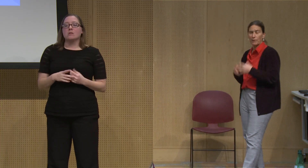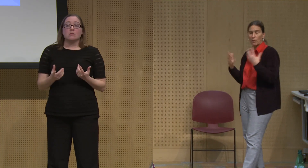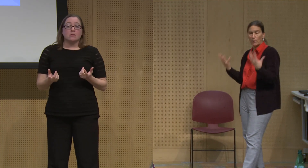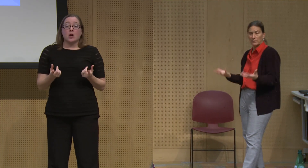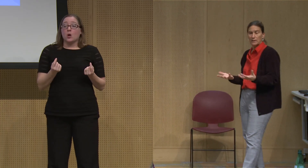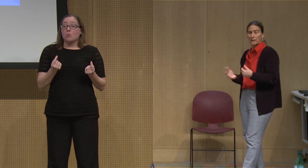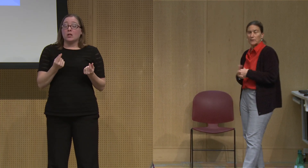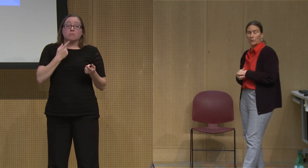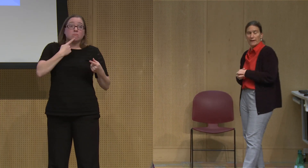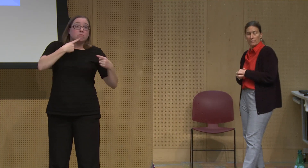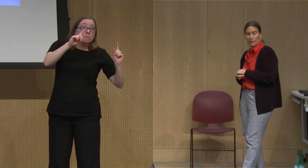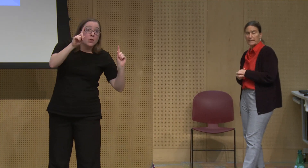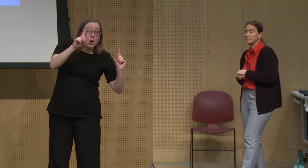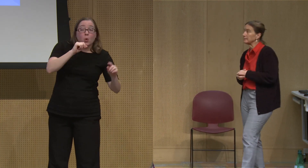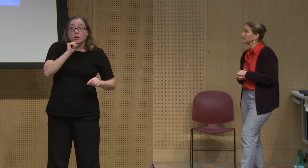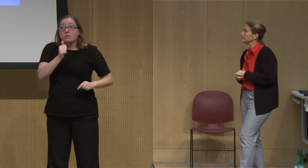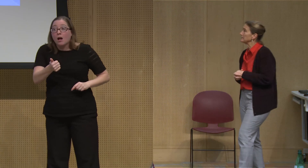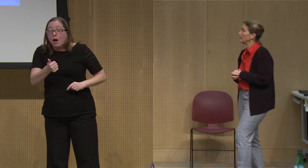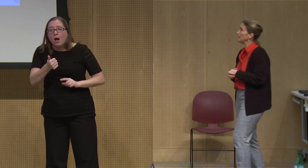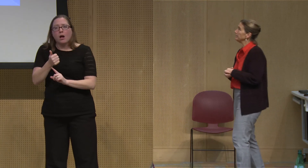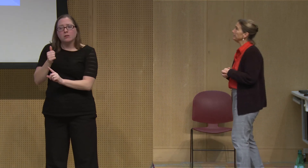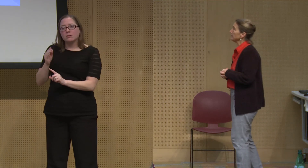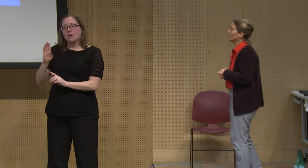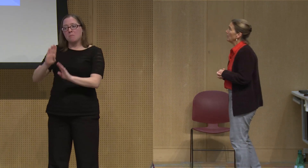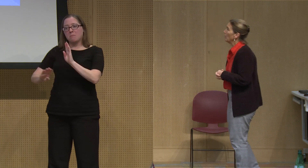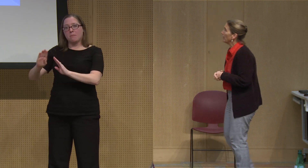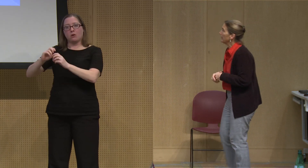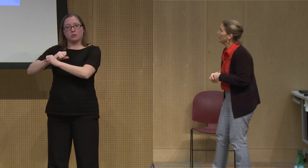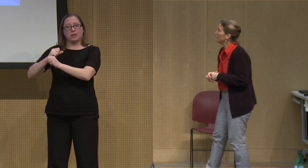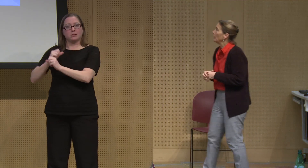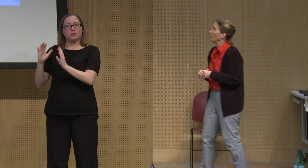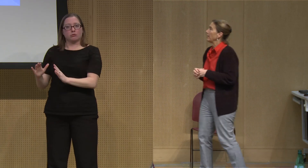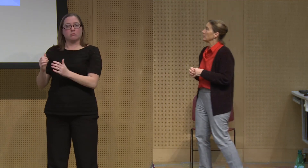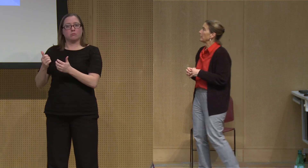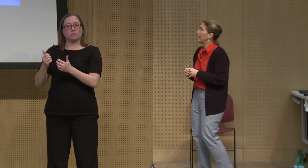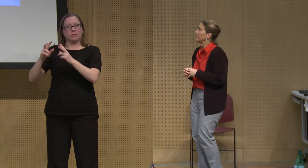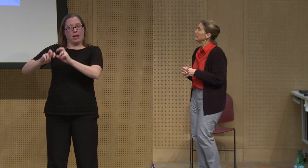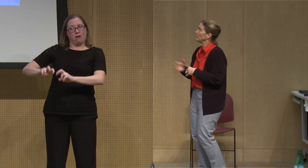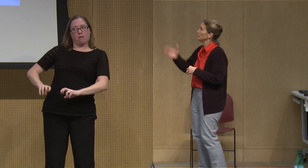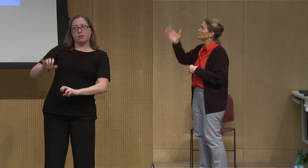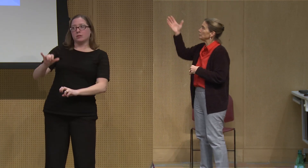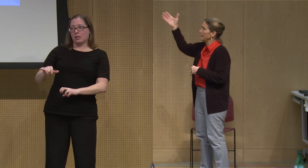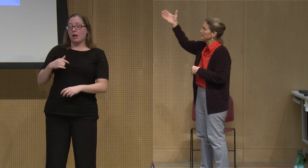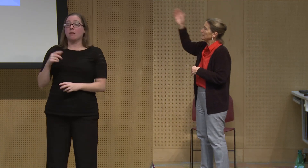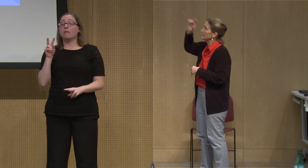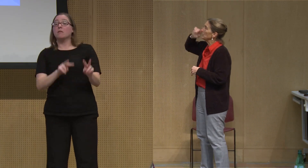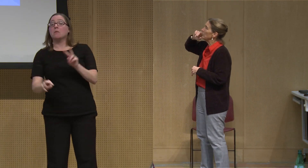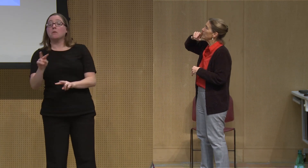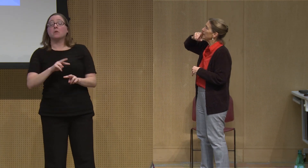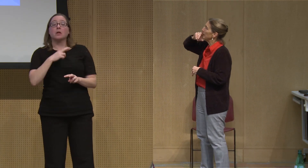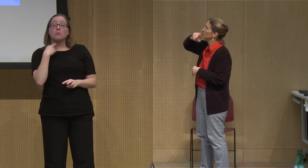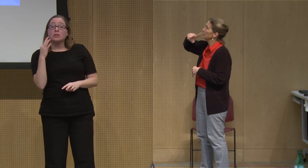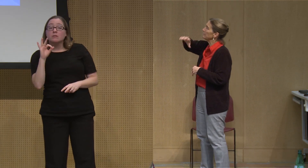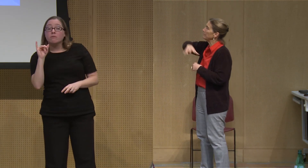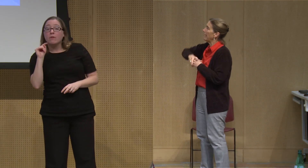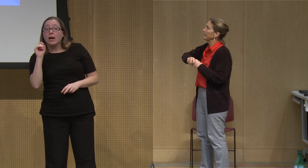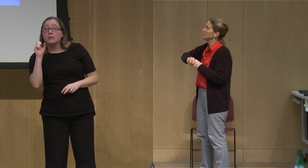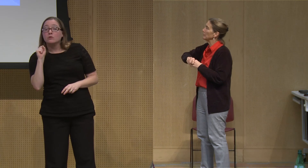WHAT IS AND ISN'T WORKING. THEY LOOK AT, YOU KNOW, TRENDS IN COMMUNITIES, RISK FACTORS.